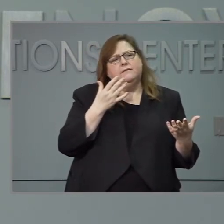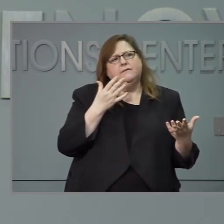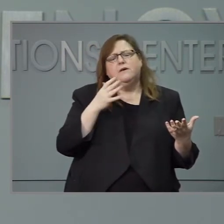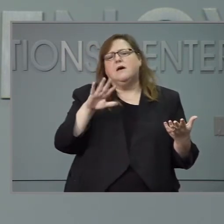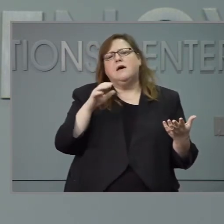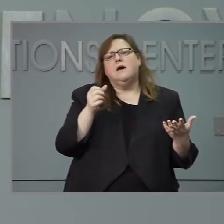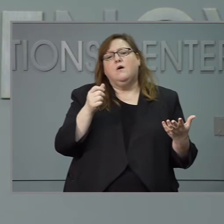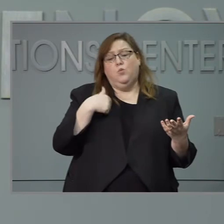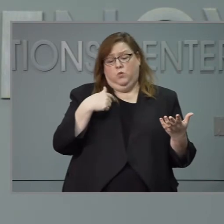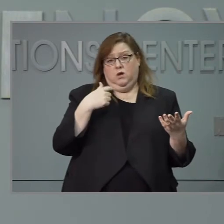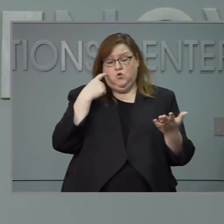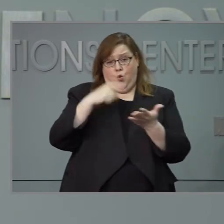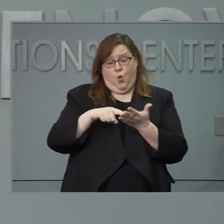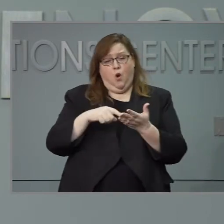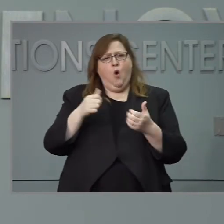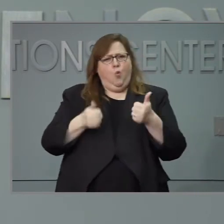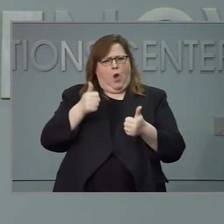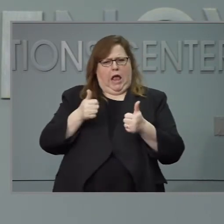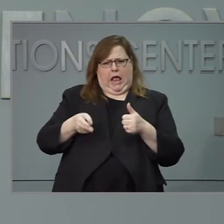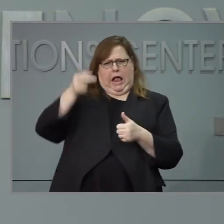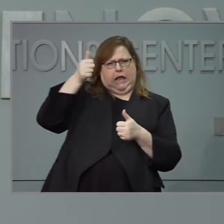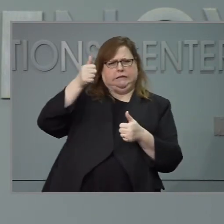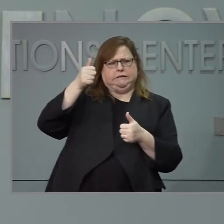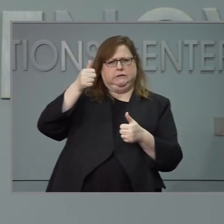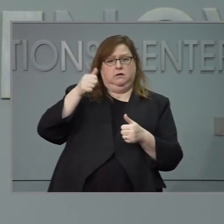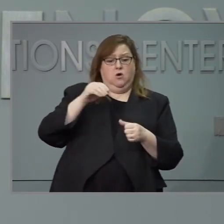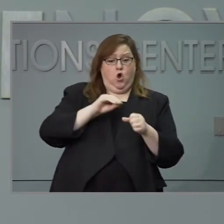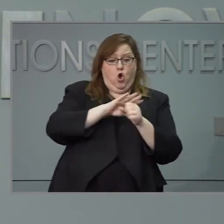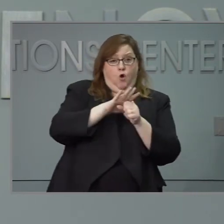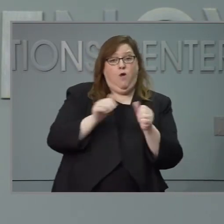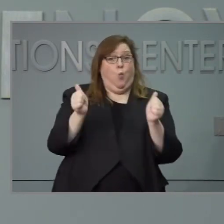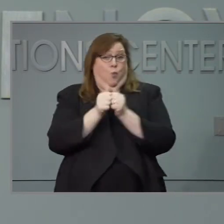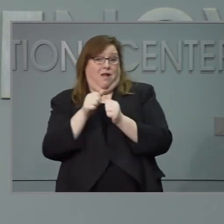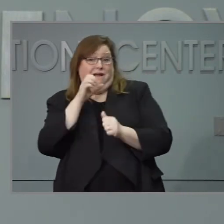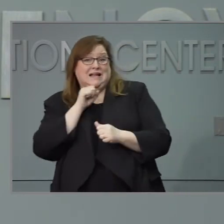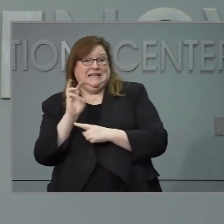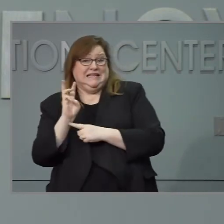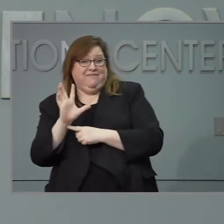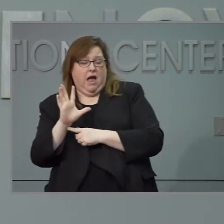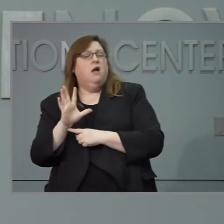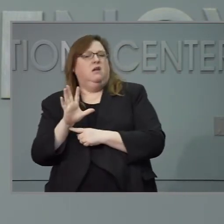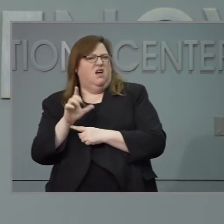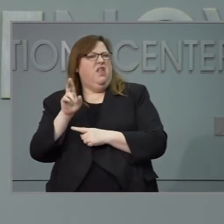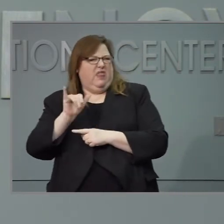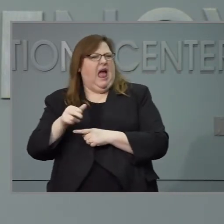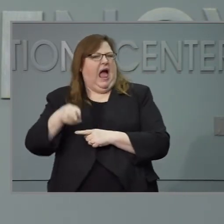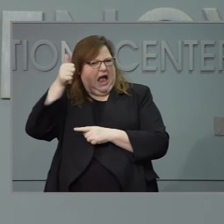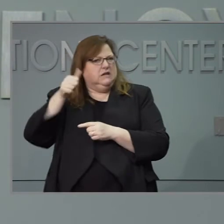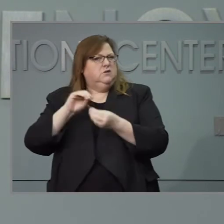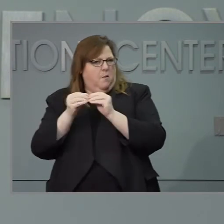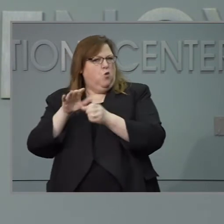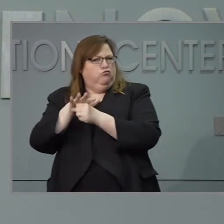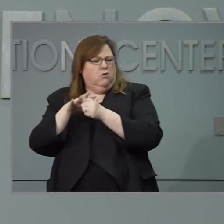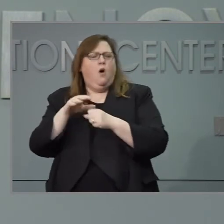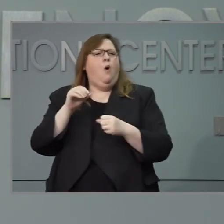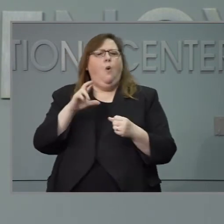QUE QUIERAN ABRIR DE KINDERGARTEN A 11 GRADO, NO HAY RAZÓN. SI EL CONDADO ESTÁ LISTO, LO PUEDEN ABRIR CON